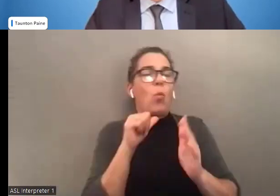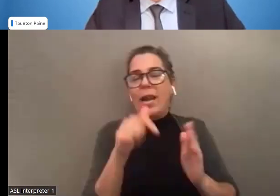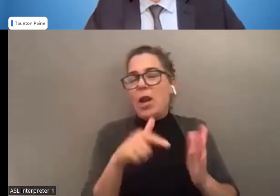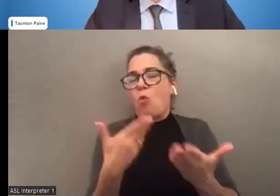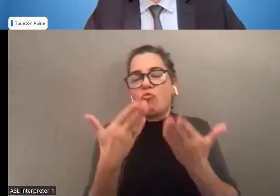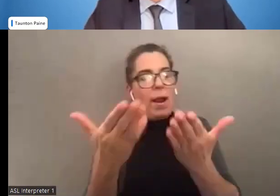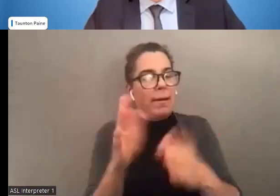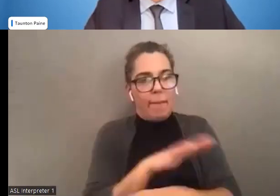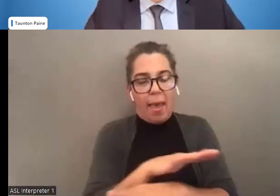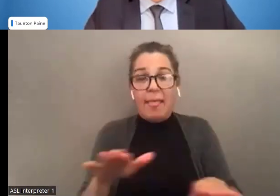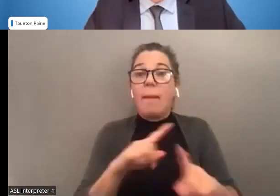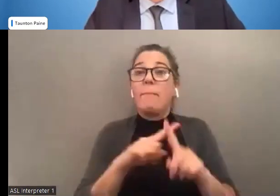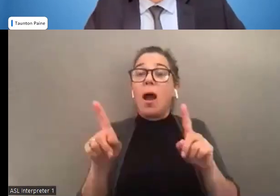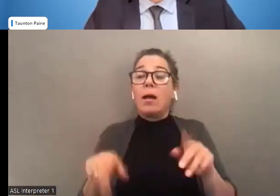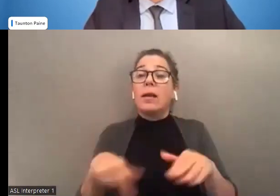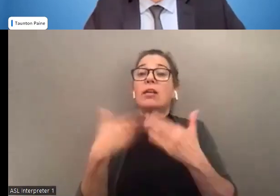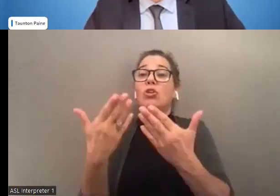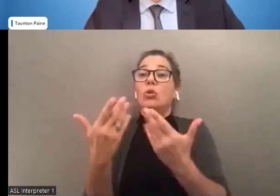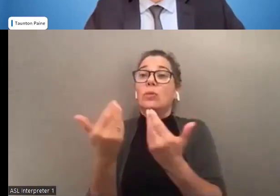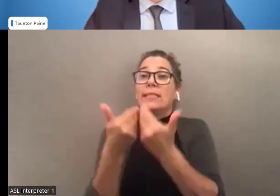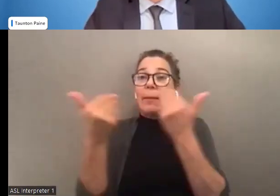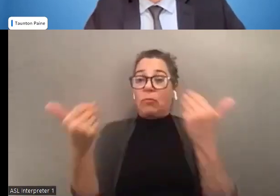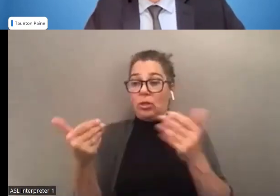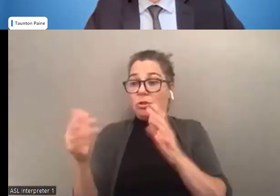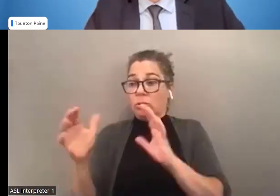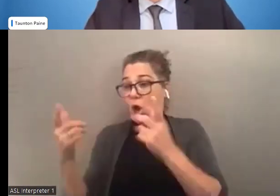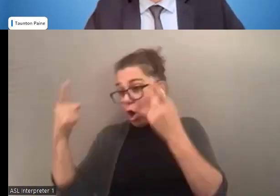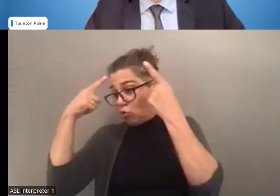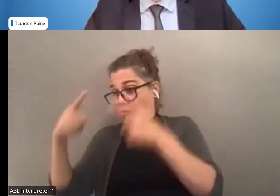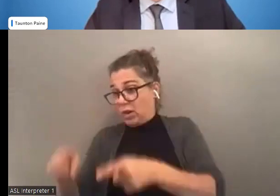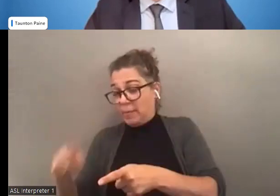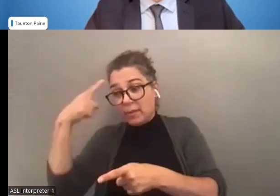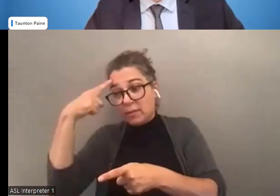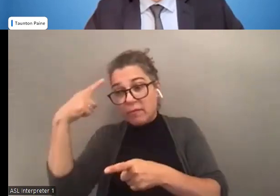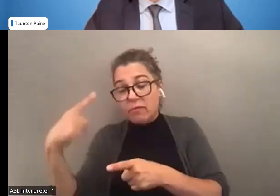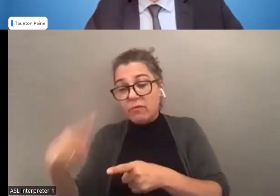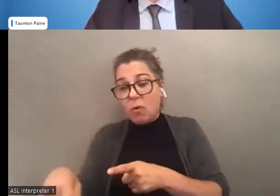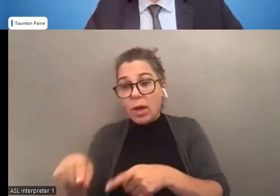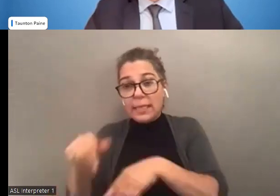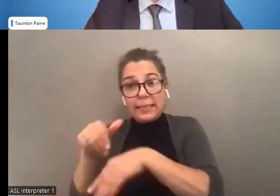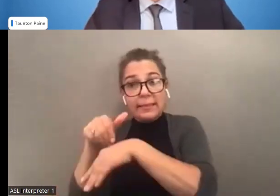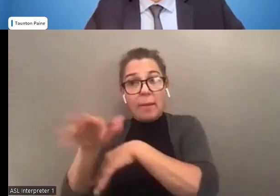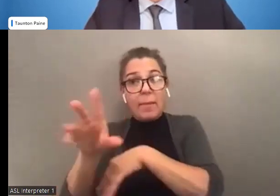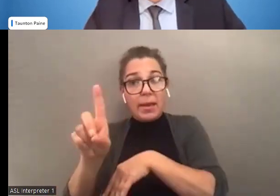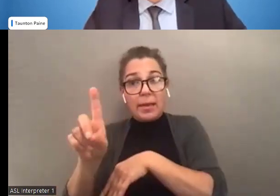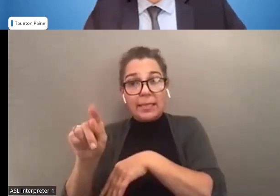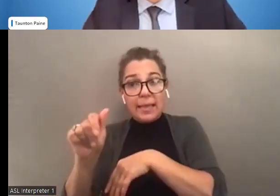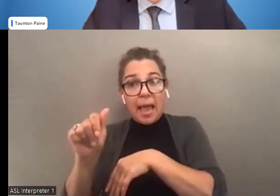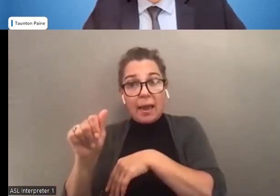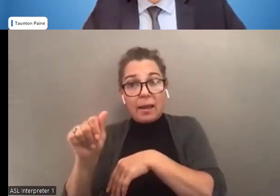sort of introduce the distinction between, you know, agreements for submitting data to repositories,